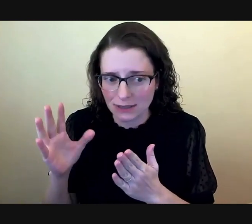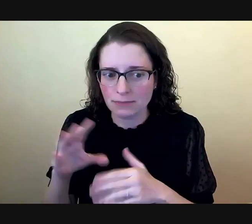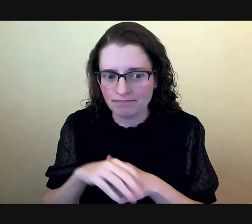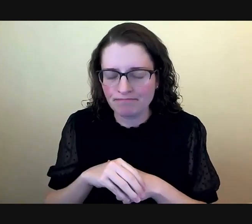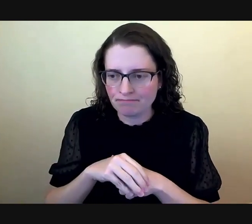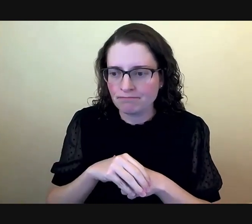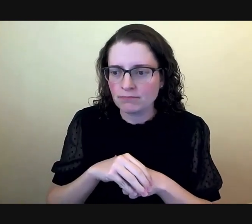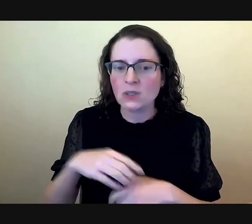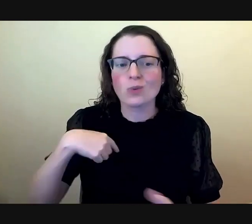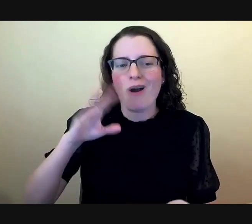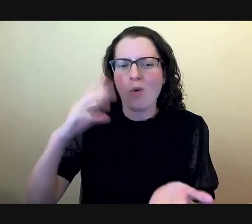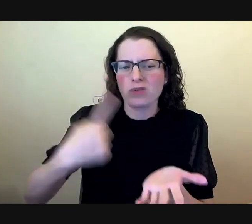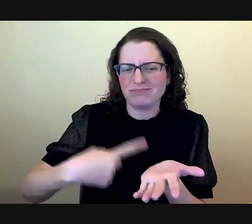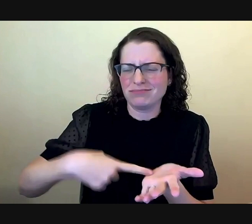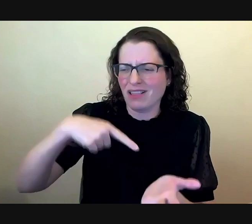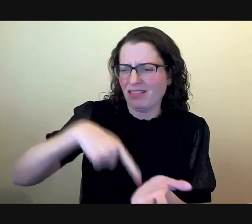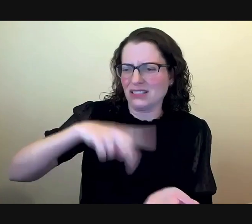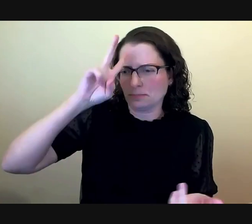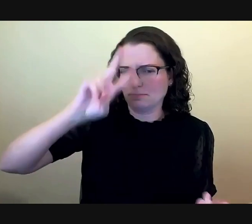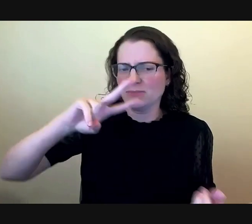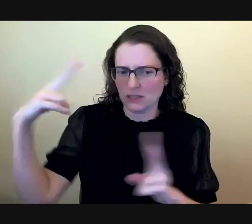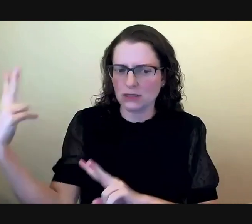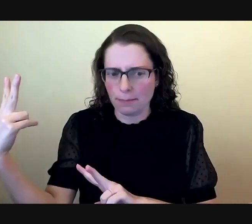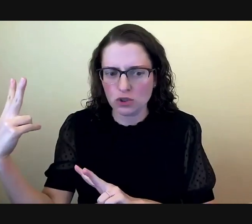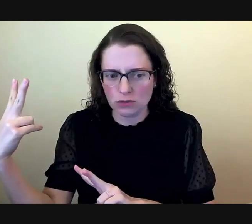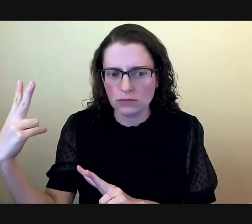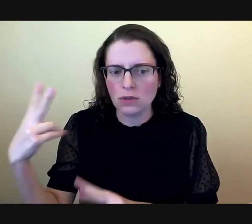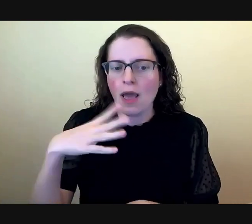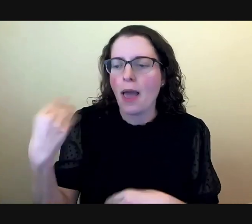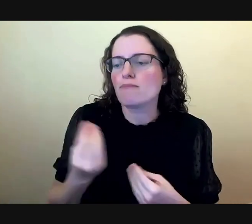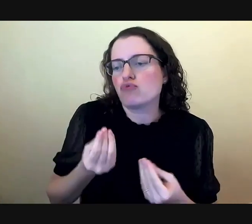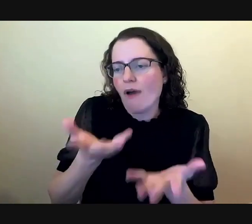and hard of hearing students on campus. I'll be talking about this misconception